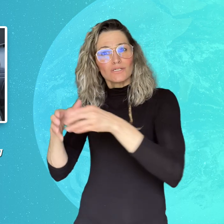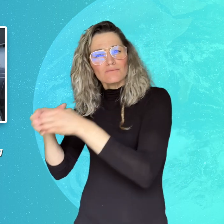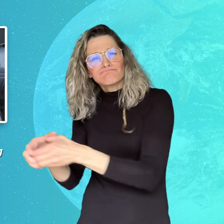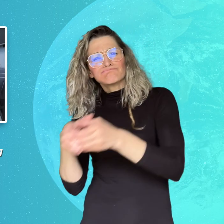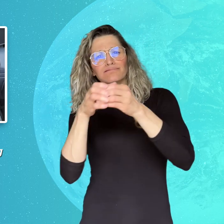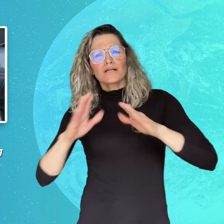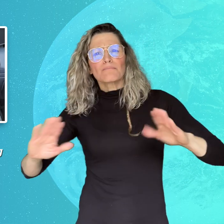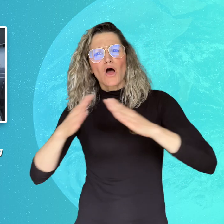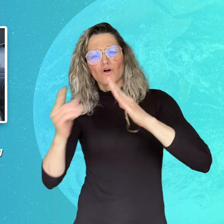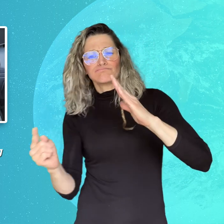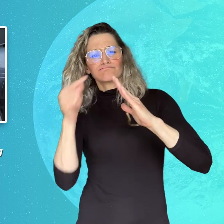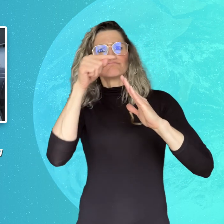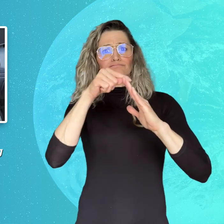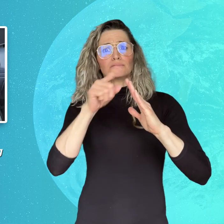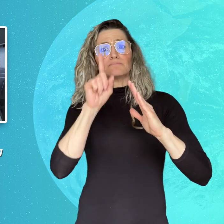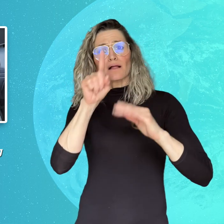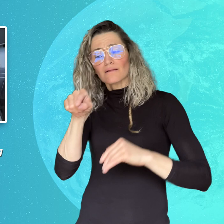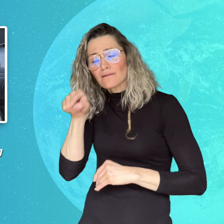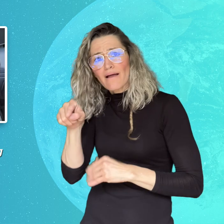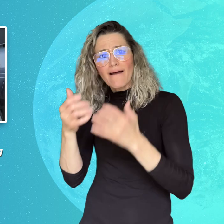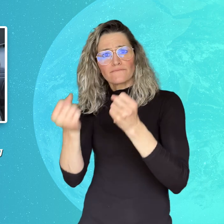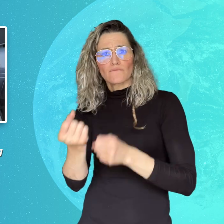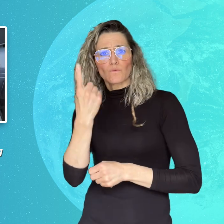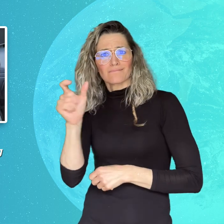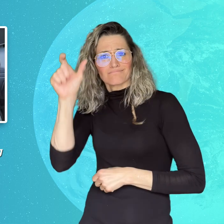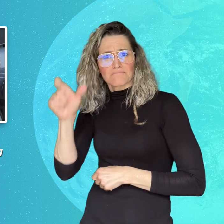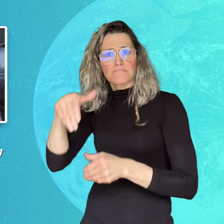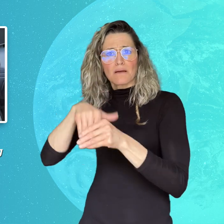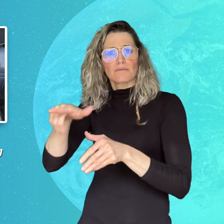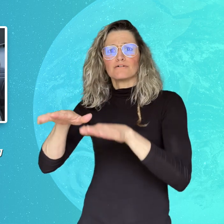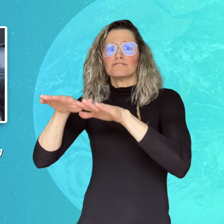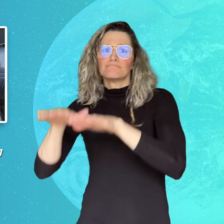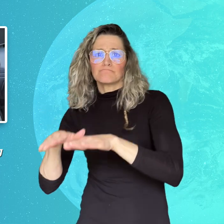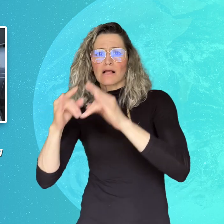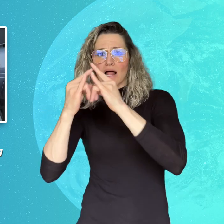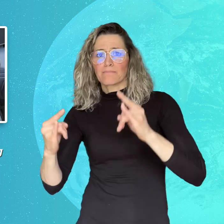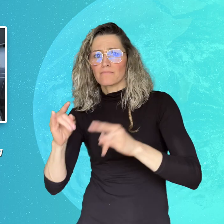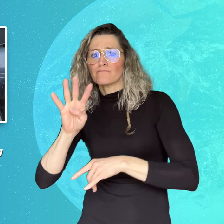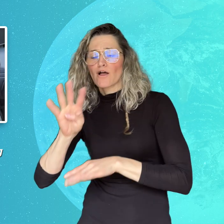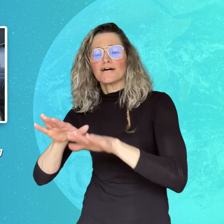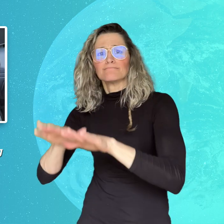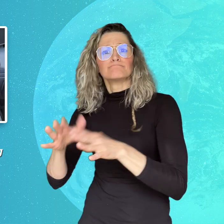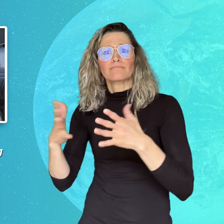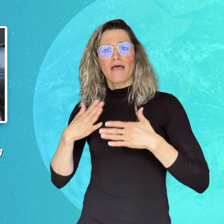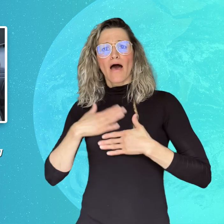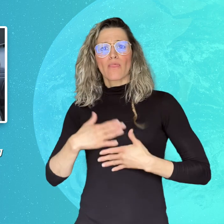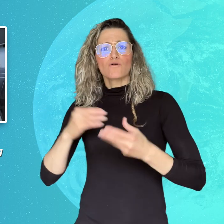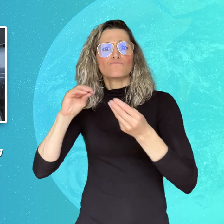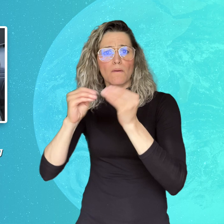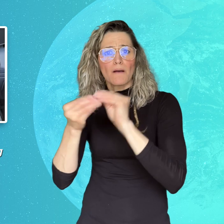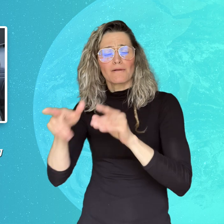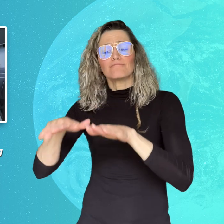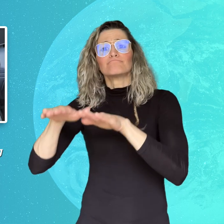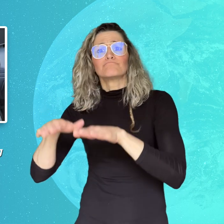The 2023 climbing season has already claimed 10 lives and